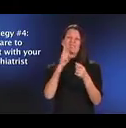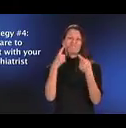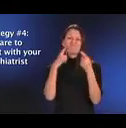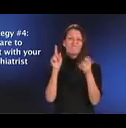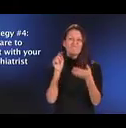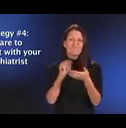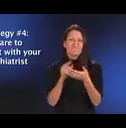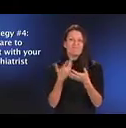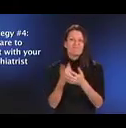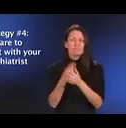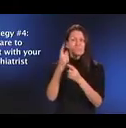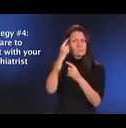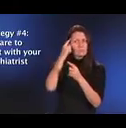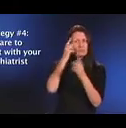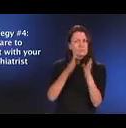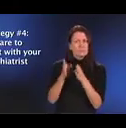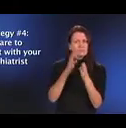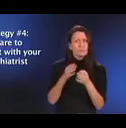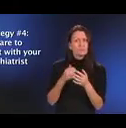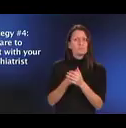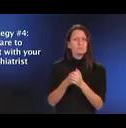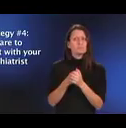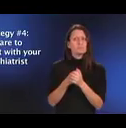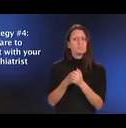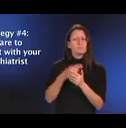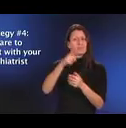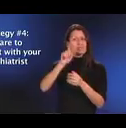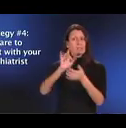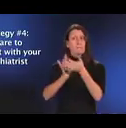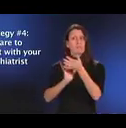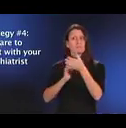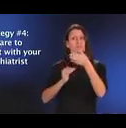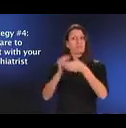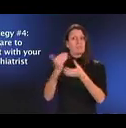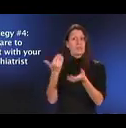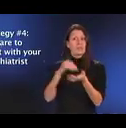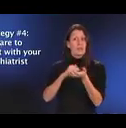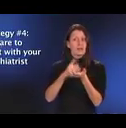Do they need an order a refill?